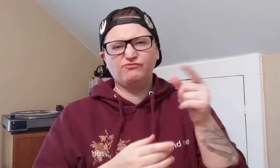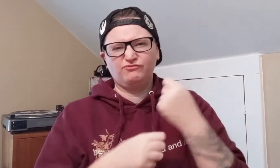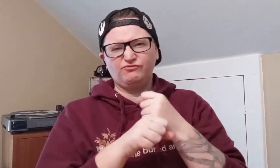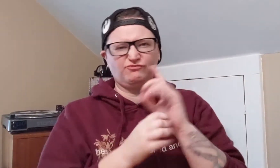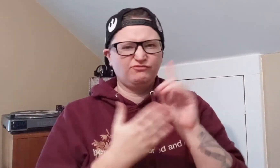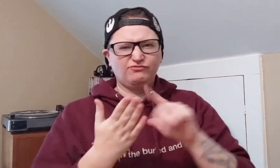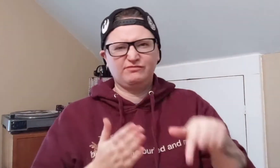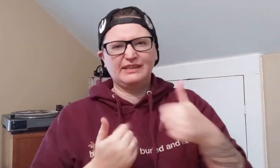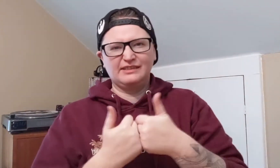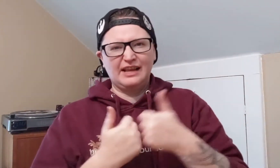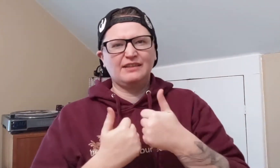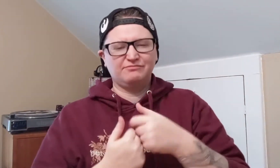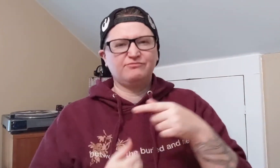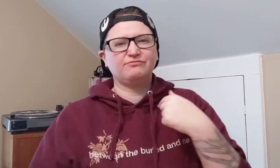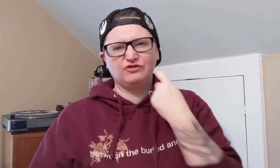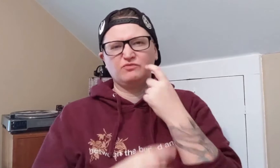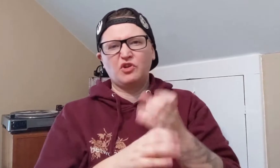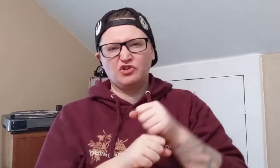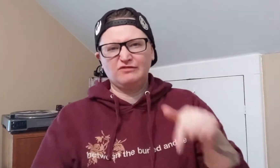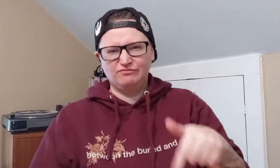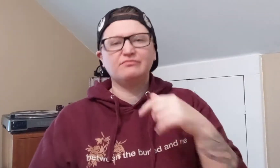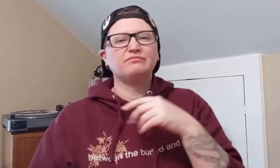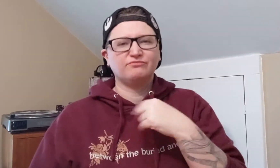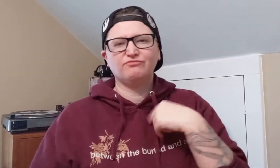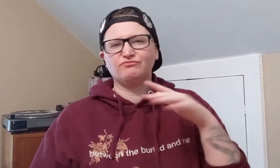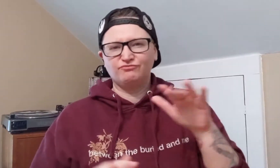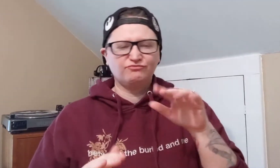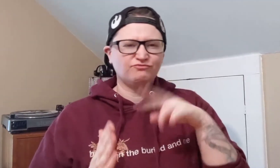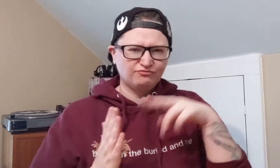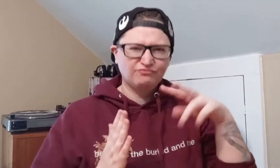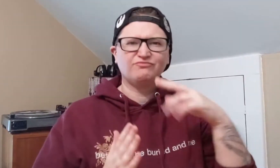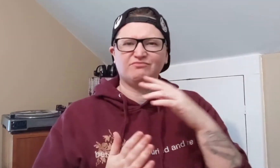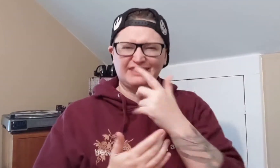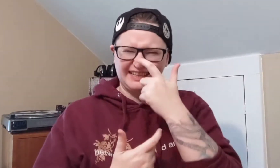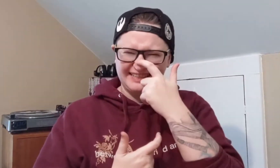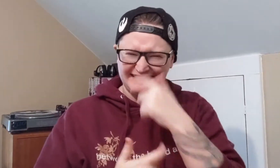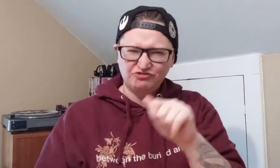independent company that designed this game so just recently got this and read through